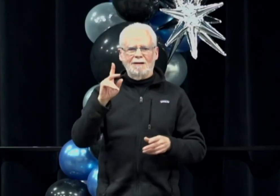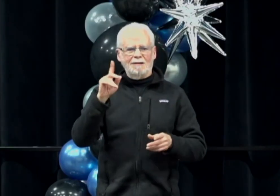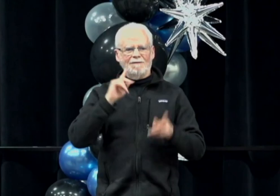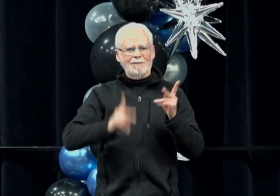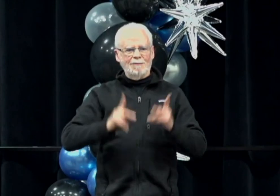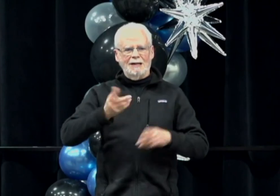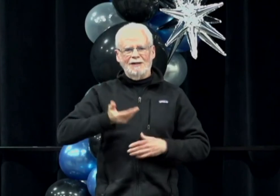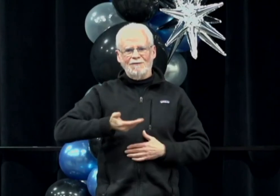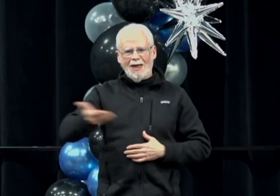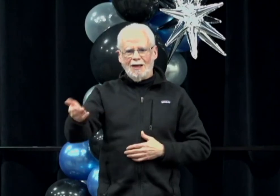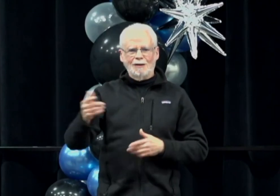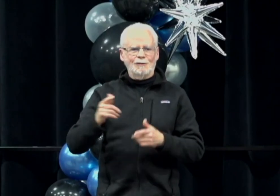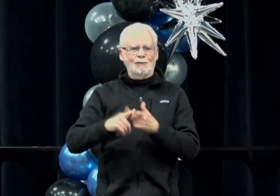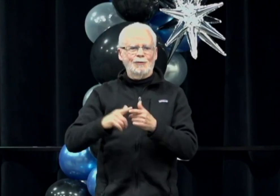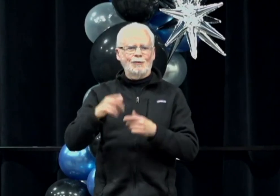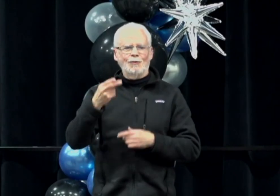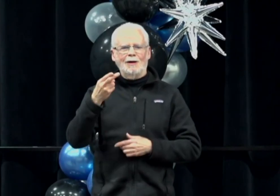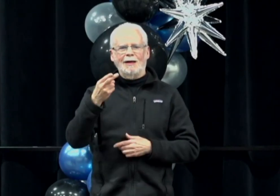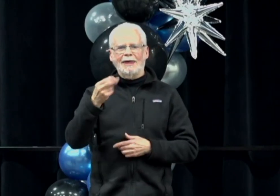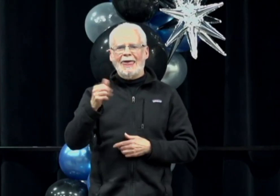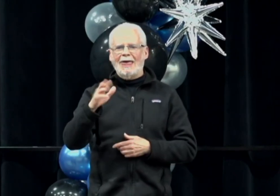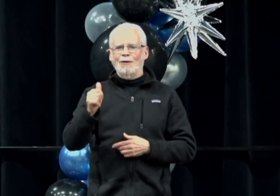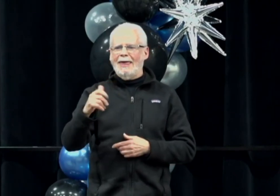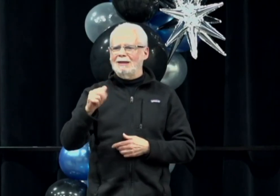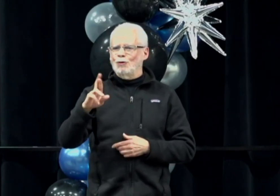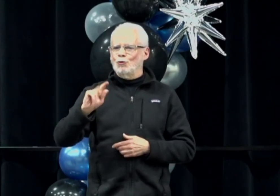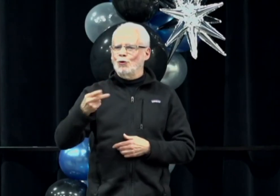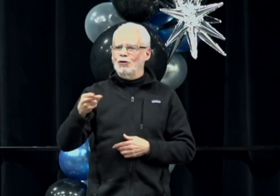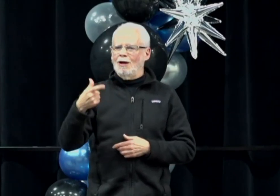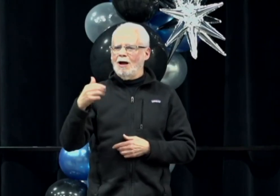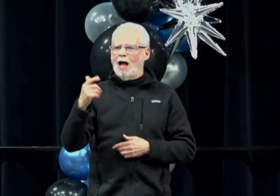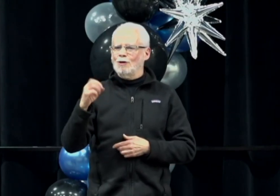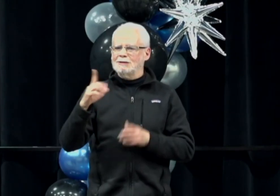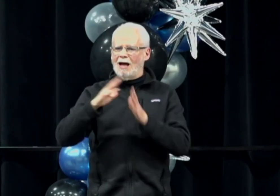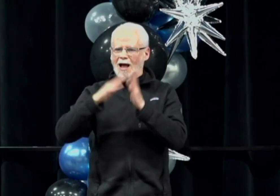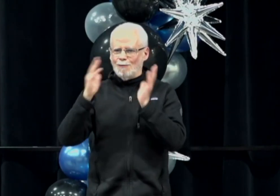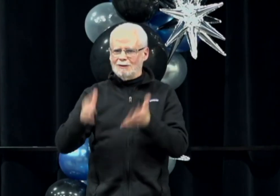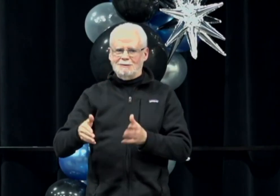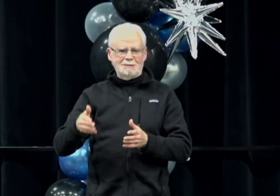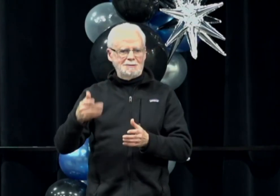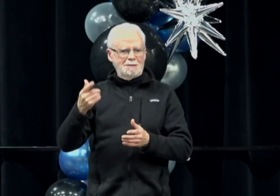to a question whether there was a need to set up a Deaf leadership training.